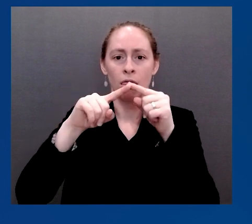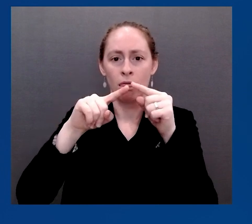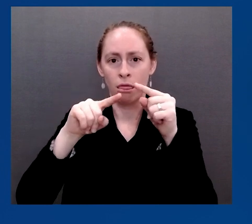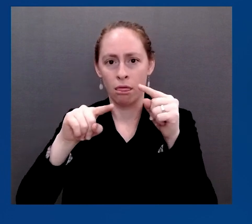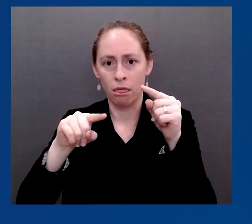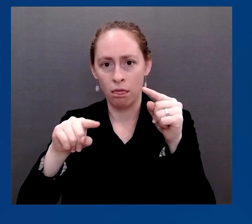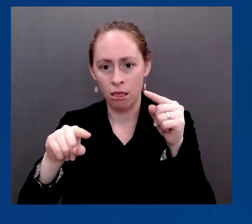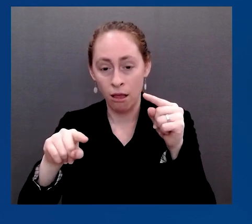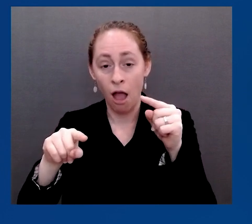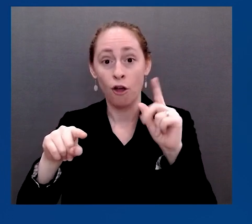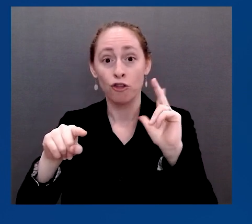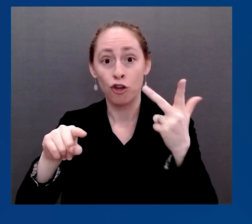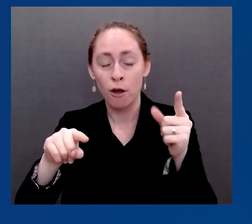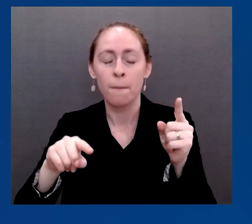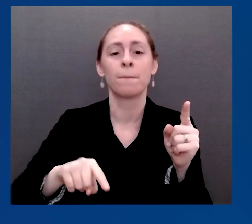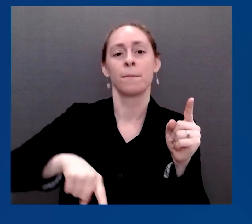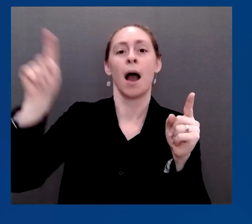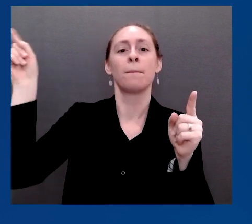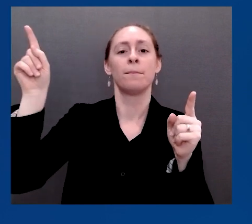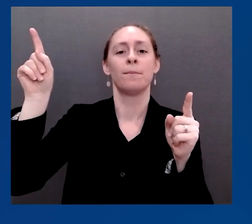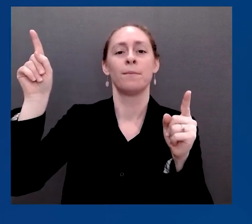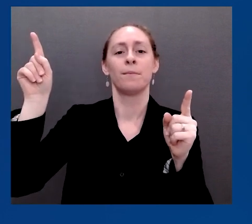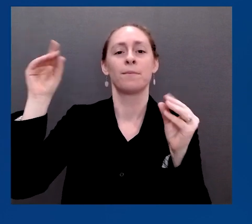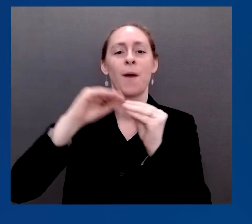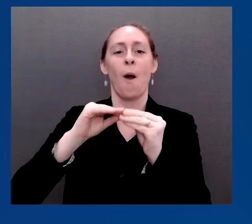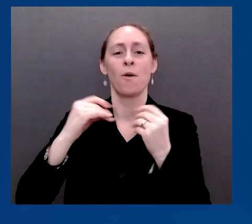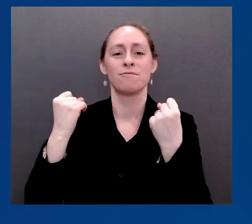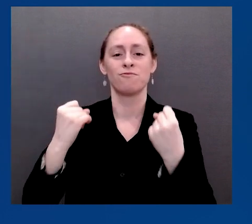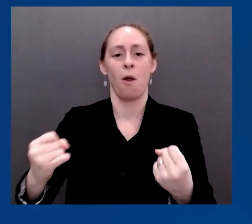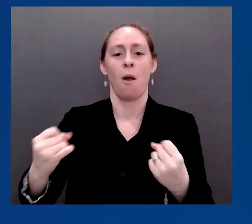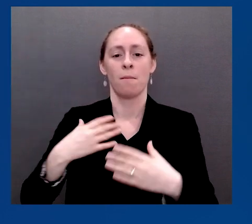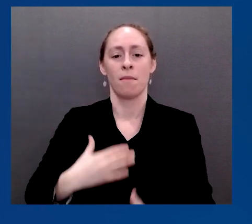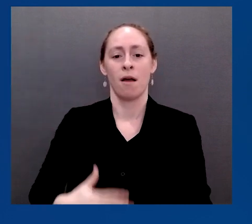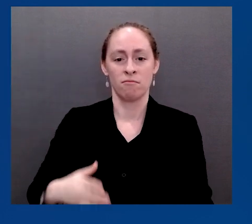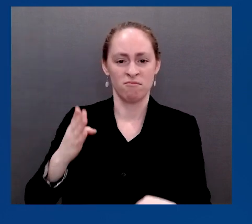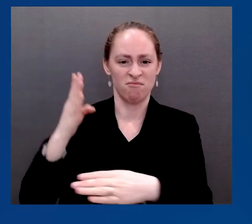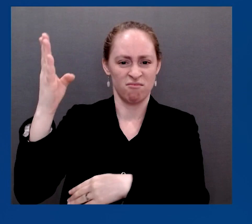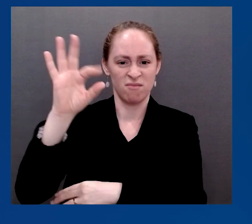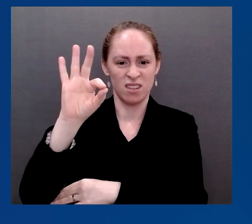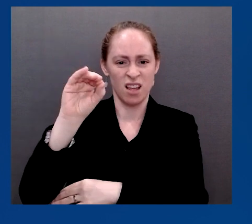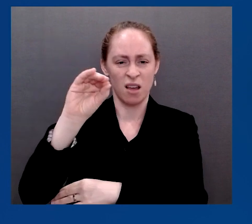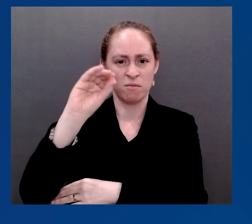which is even better than after six months after the second dose.